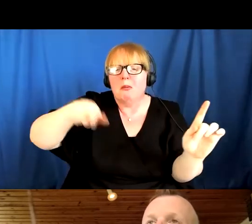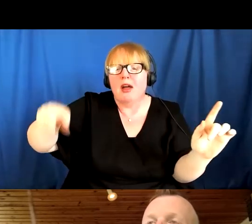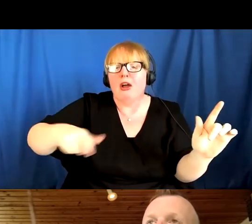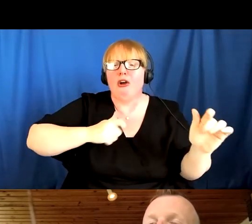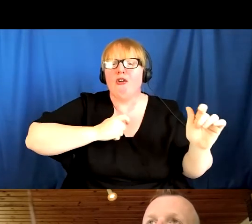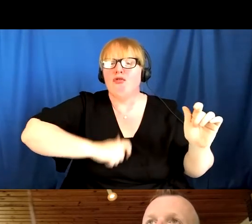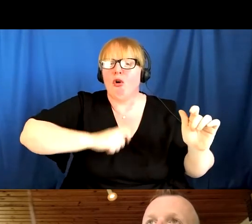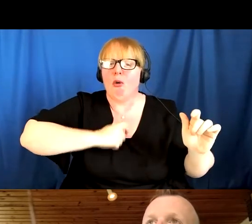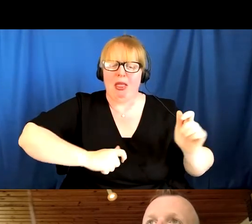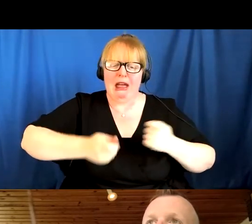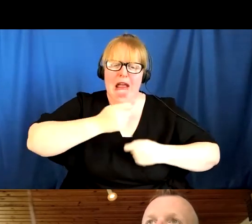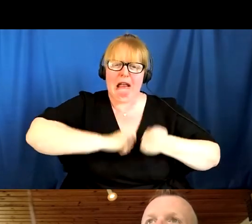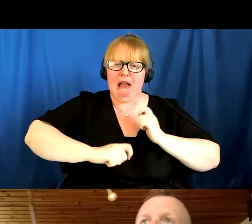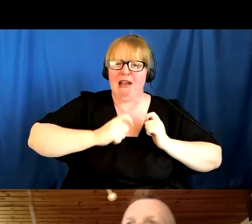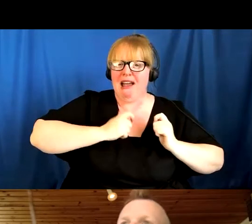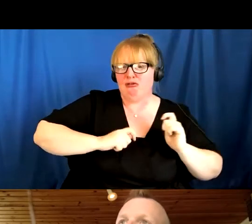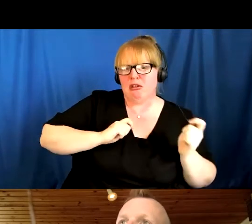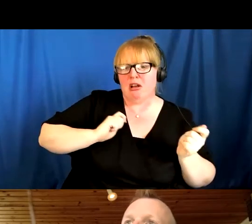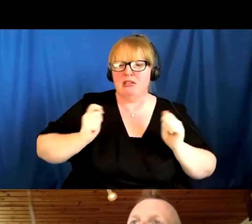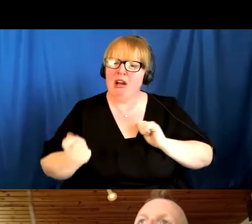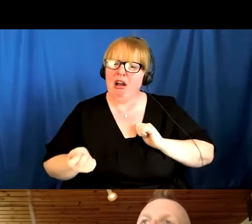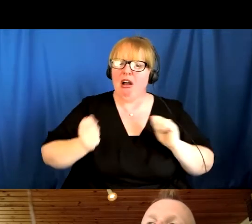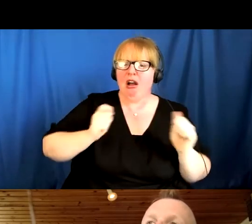And in the beginning, I just did that very clumsily,